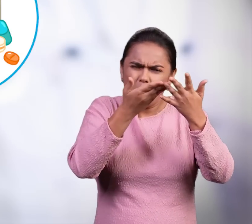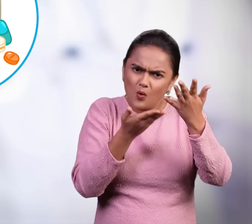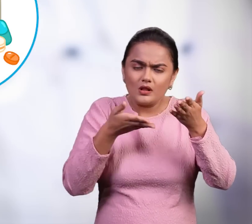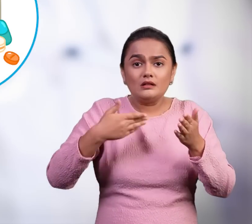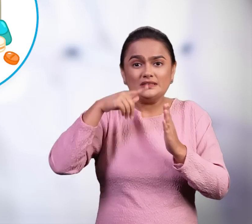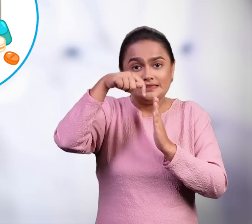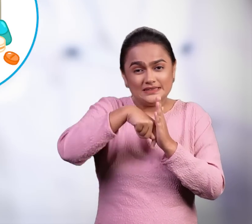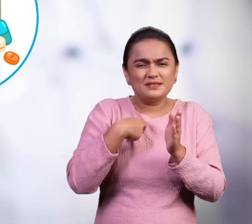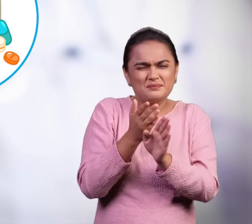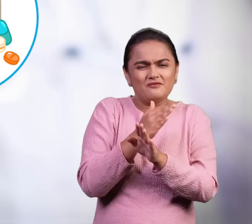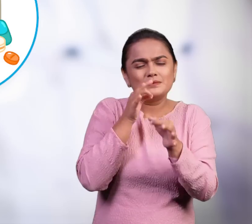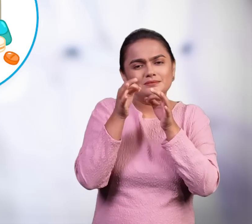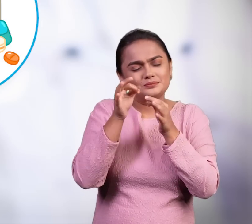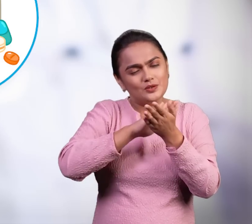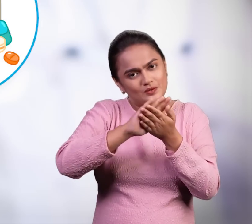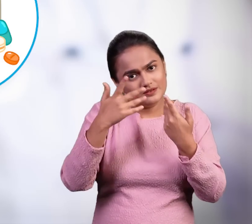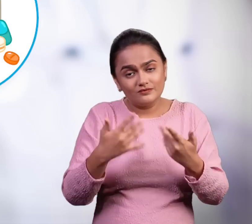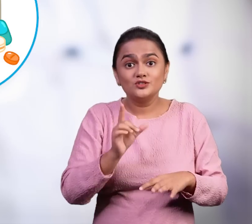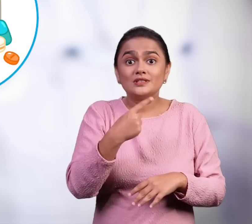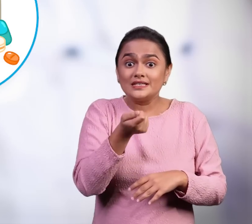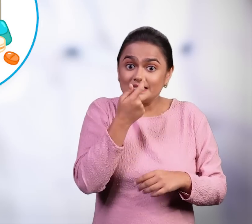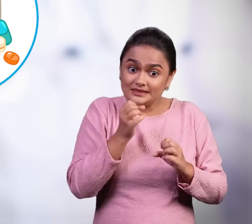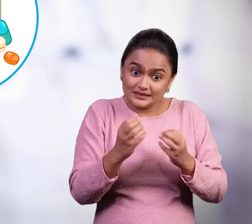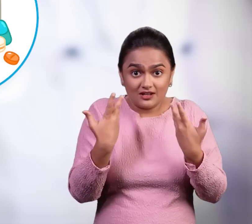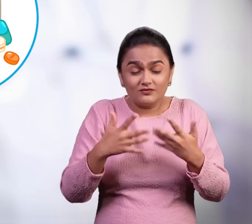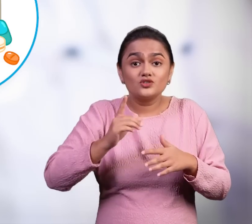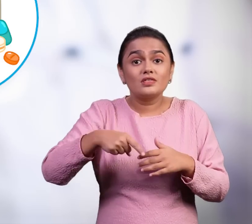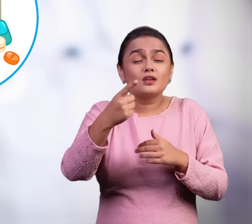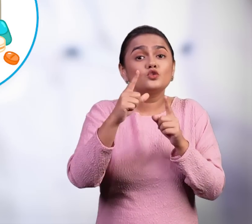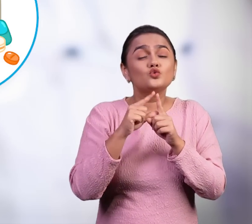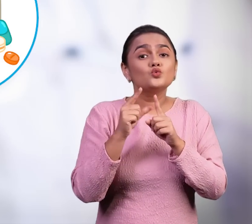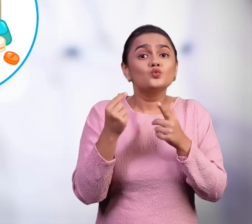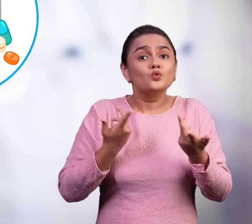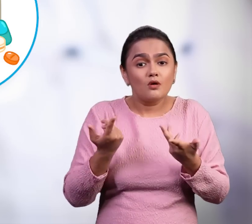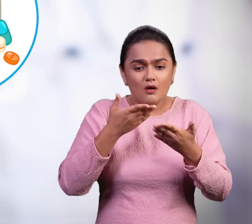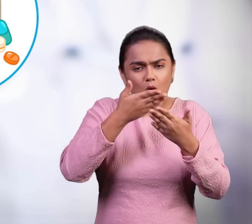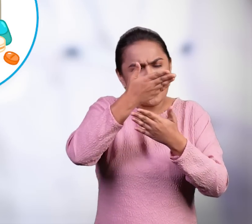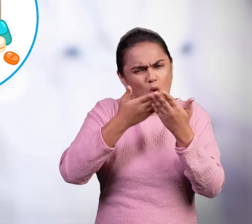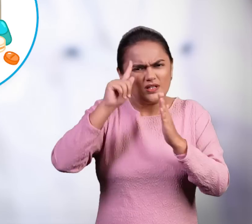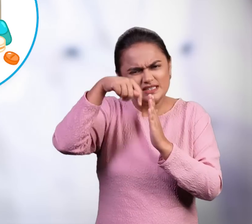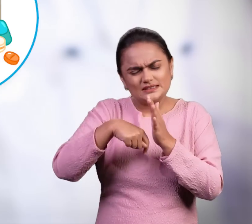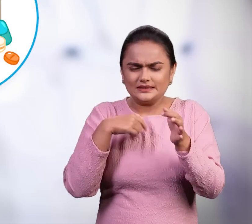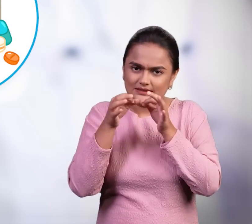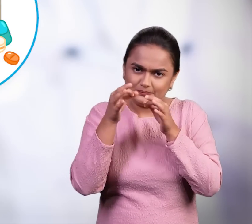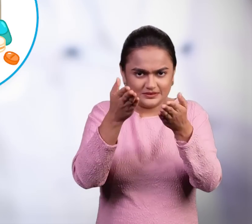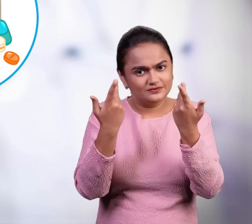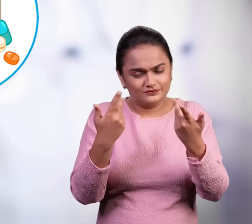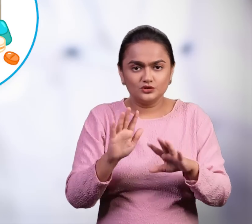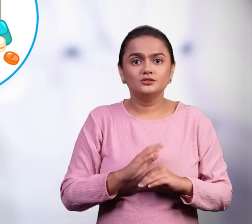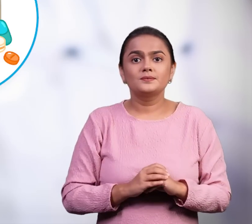We have discussed all this in detail. We have also explained the steps to take after starting the medications.